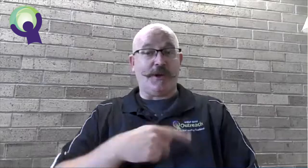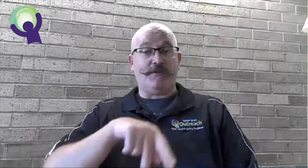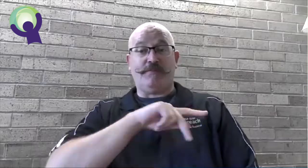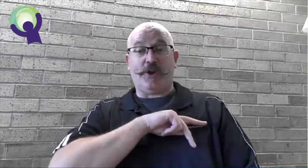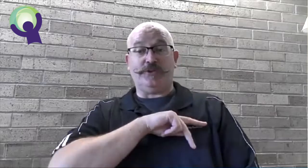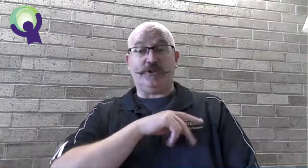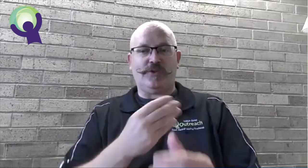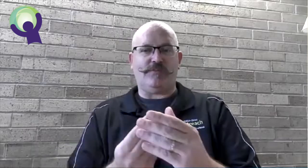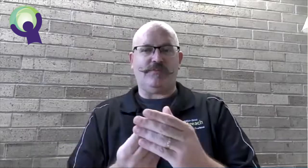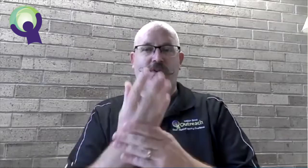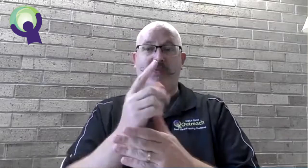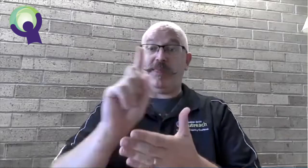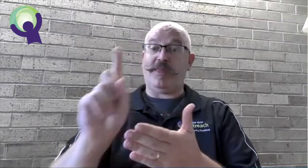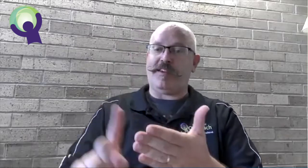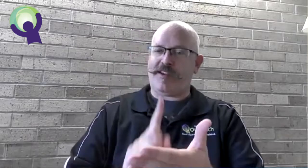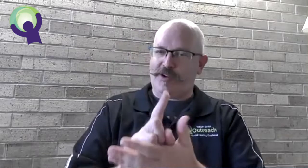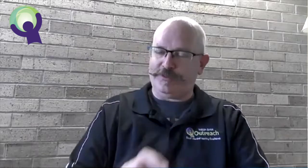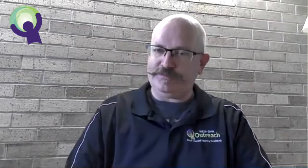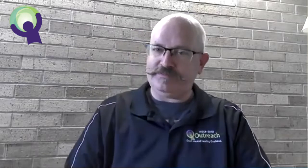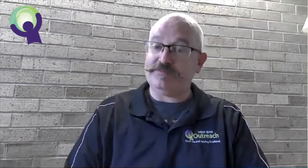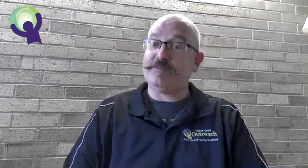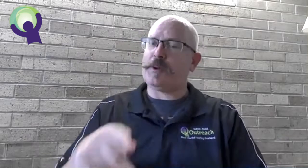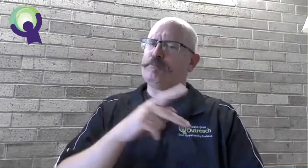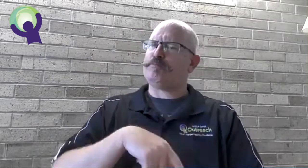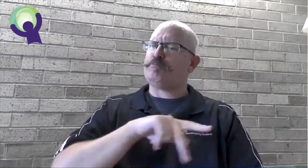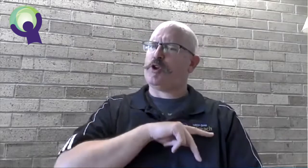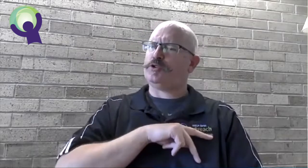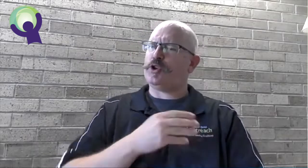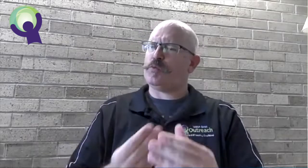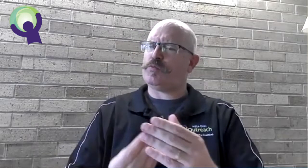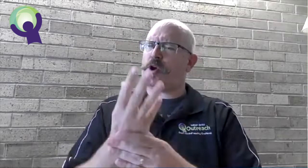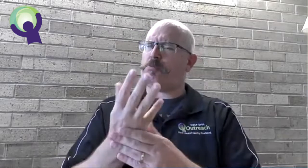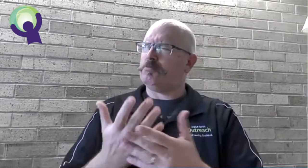Welcome to our personal growth hour.